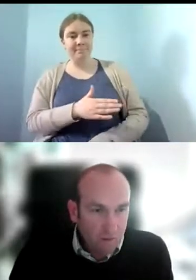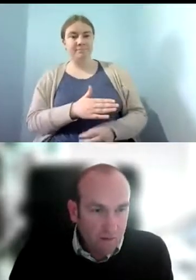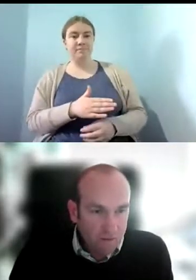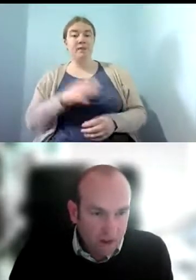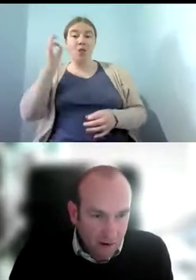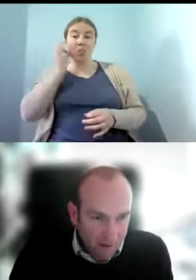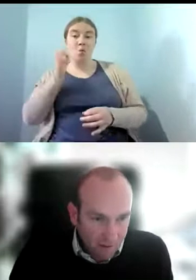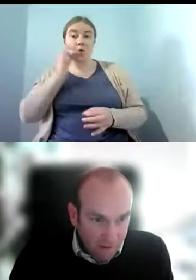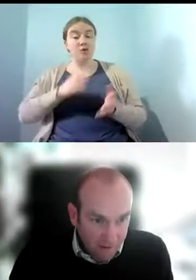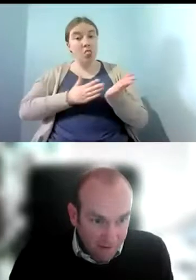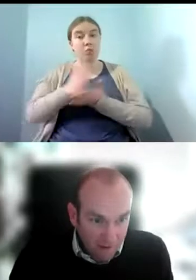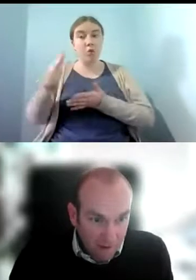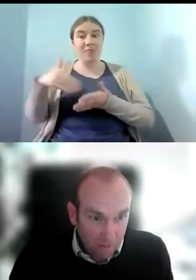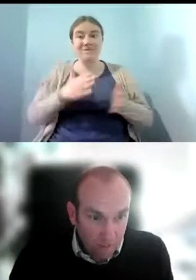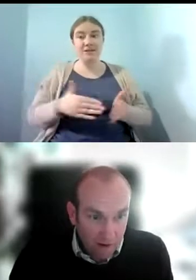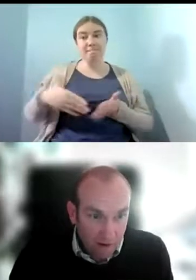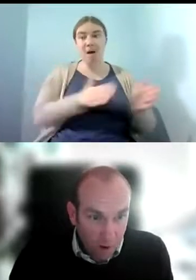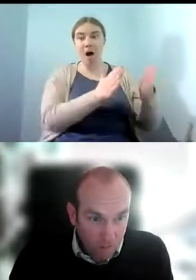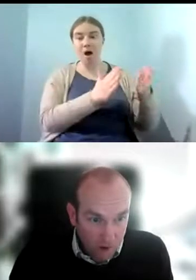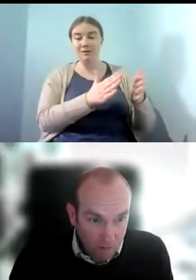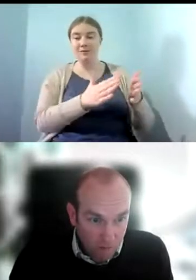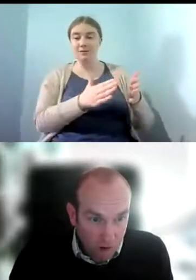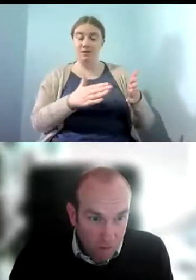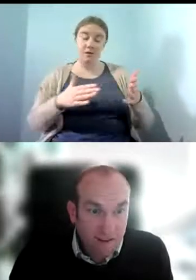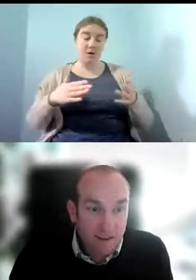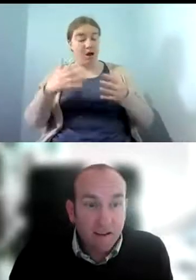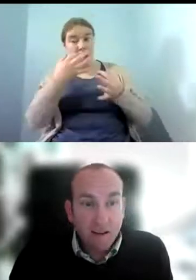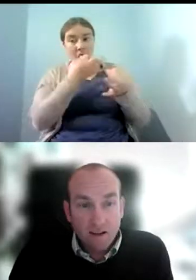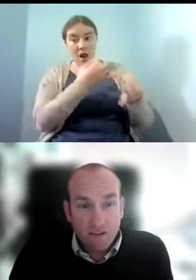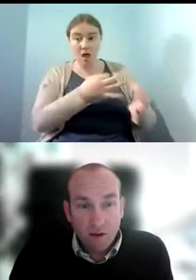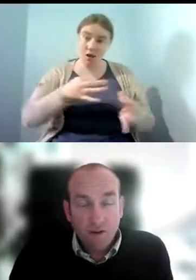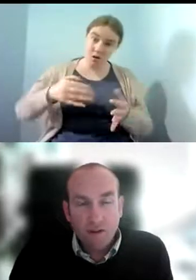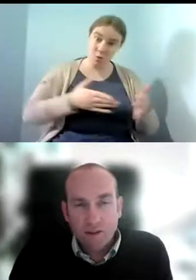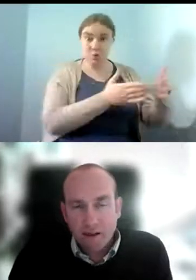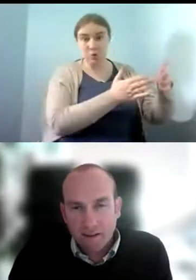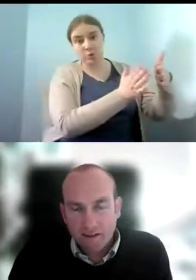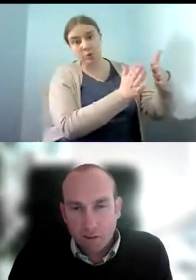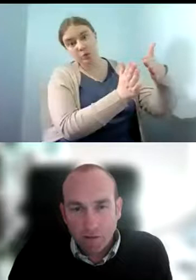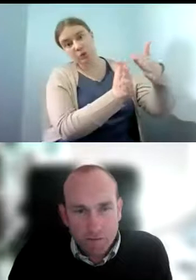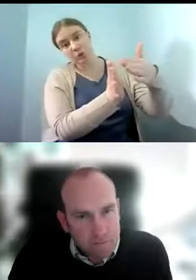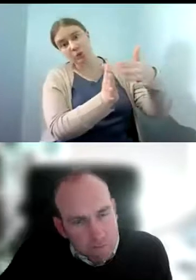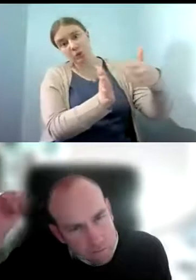the fish path so they they keep swimming upstream and through and in to to the fish pass itself